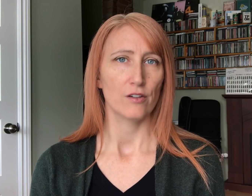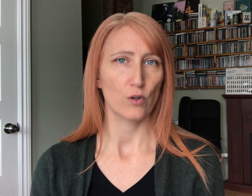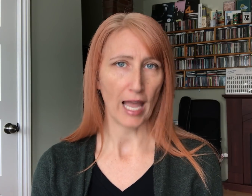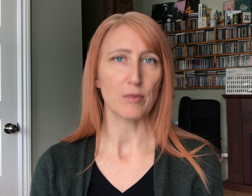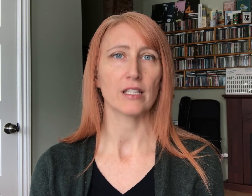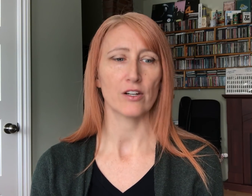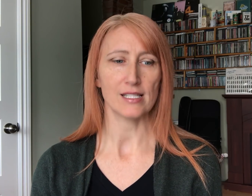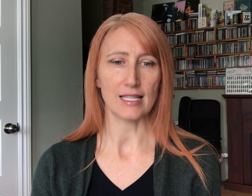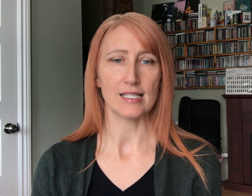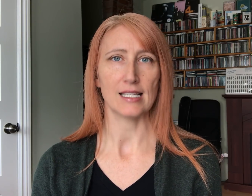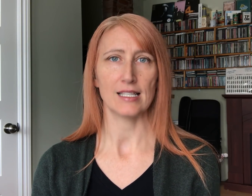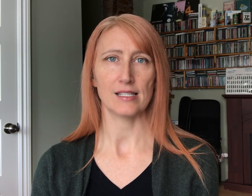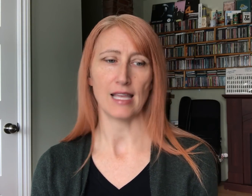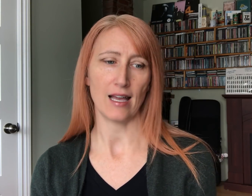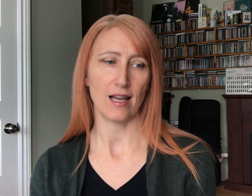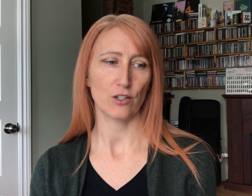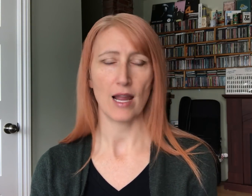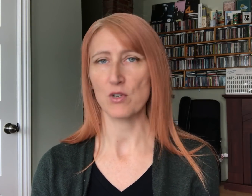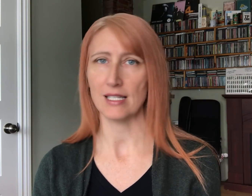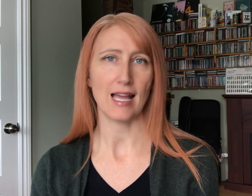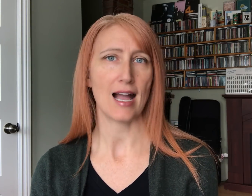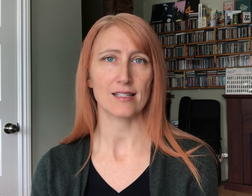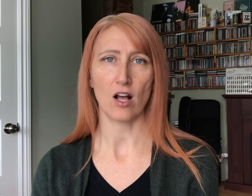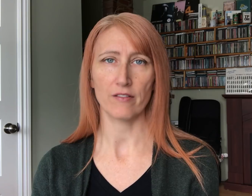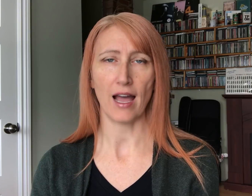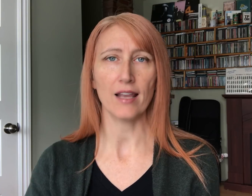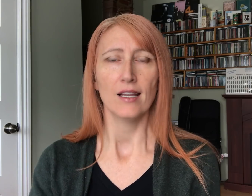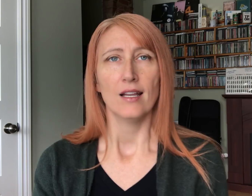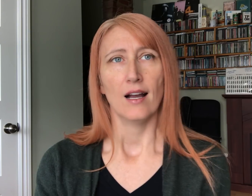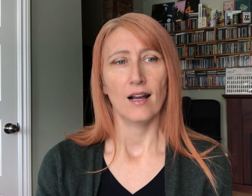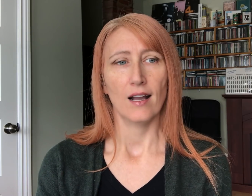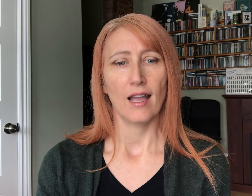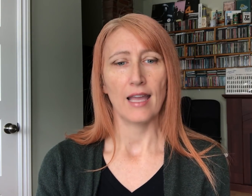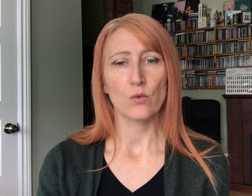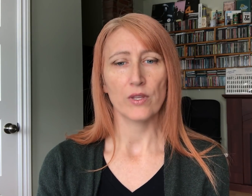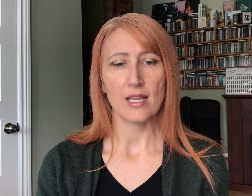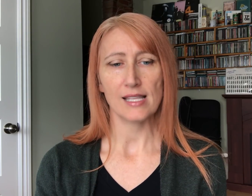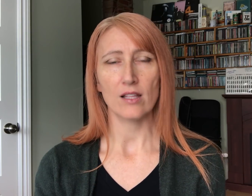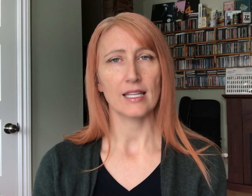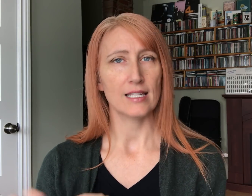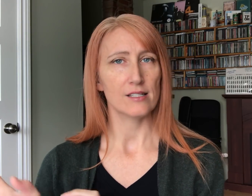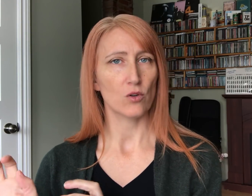vocabulary, sentences, grammar, syntax all of that and with ASL it is its own